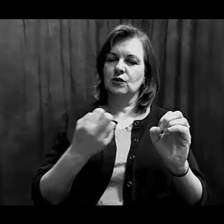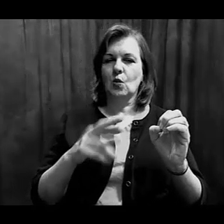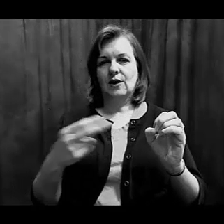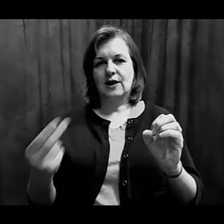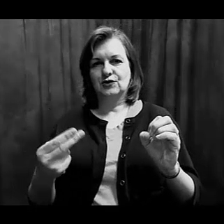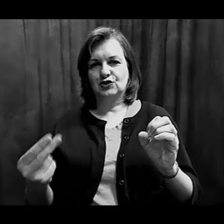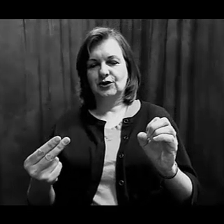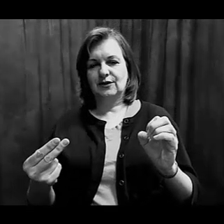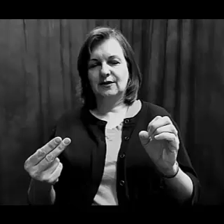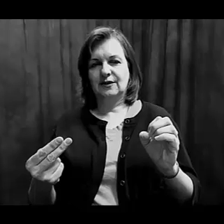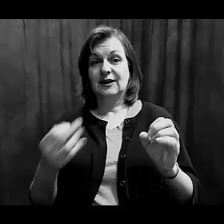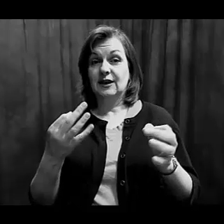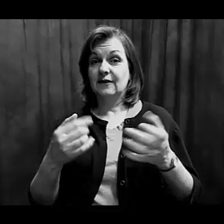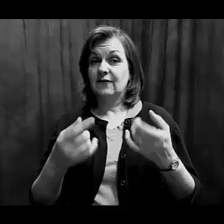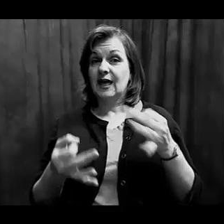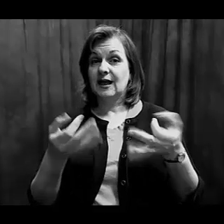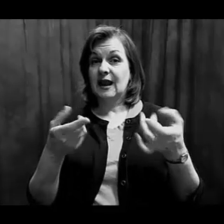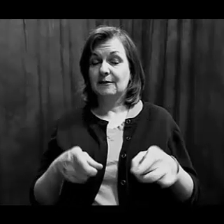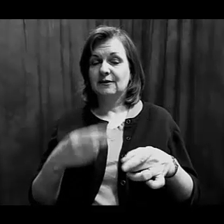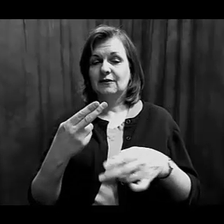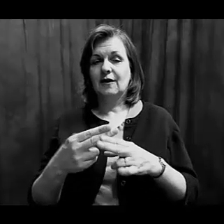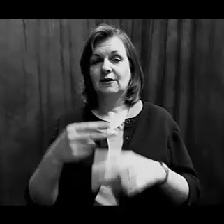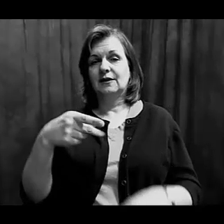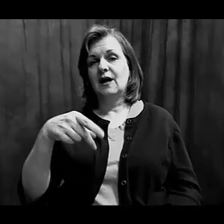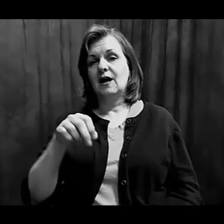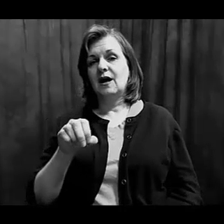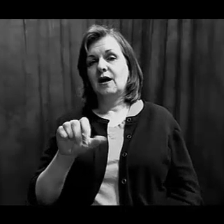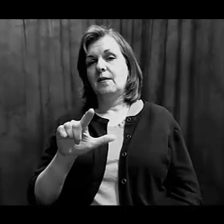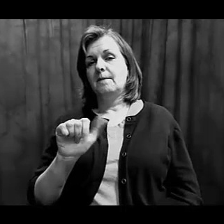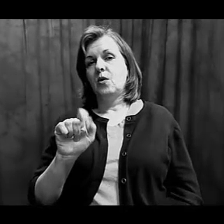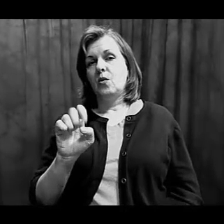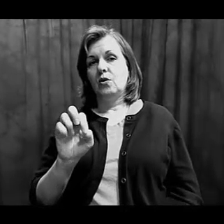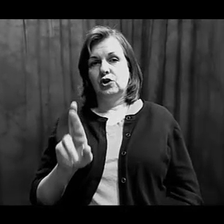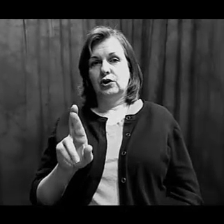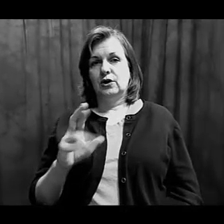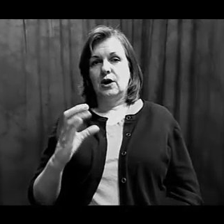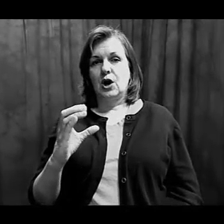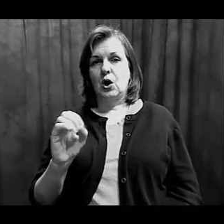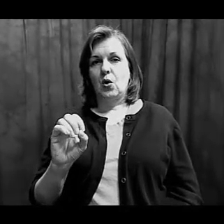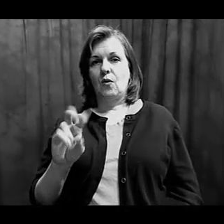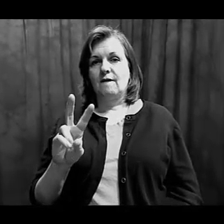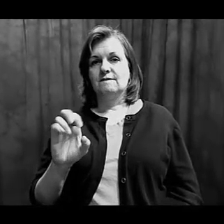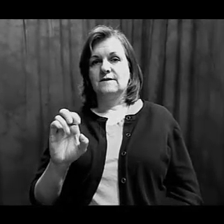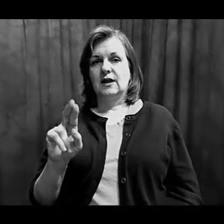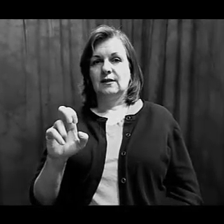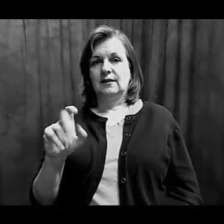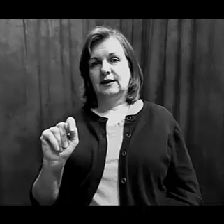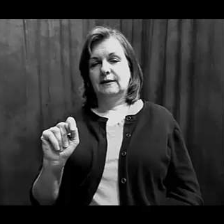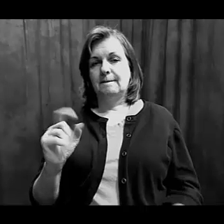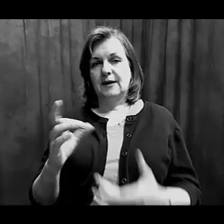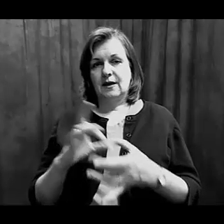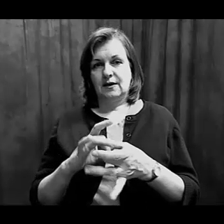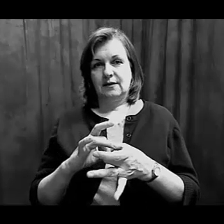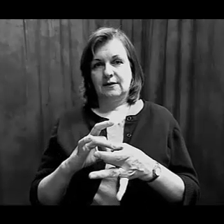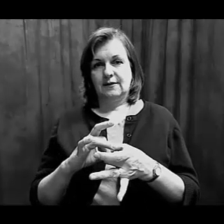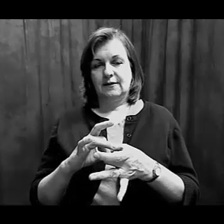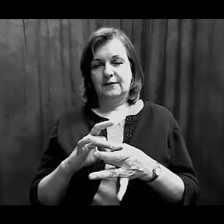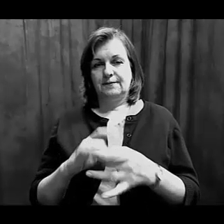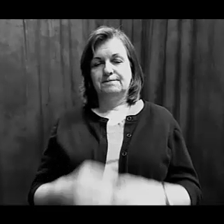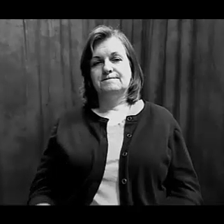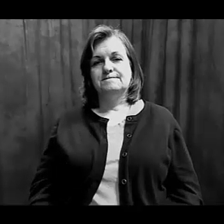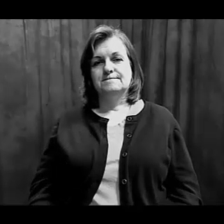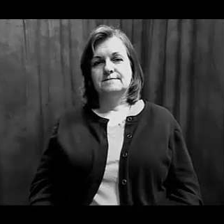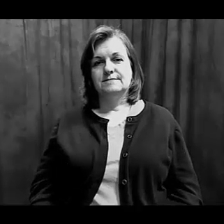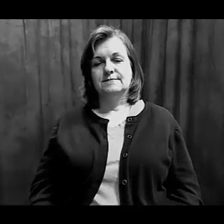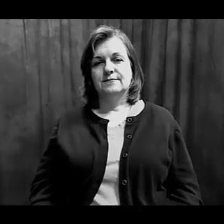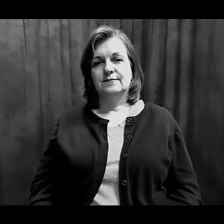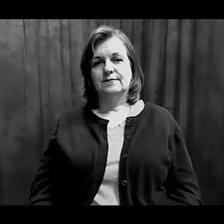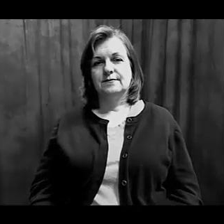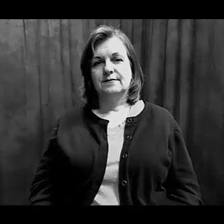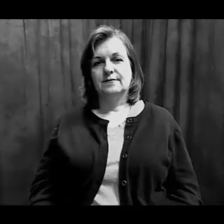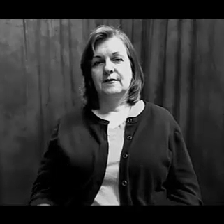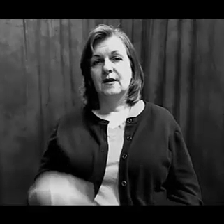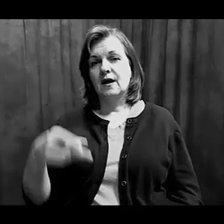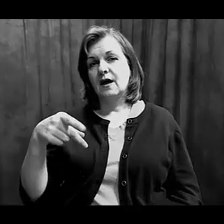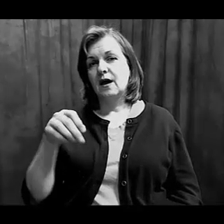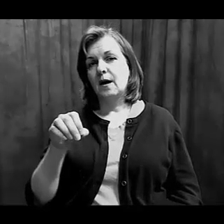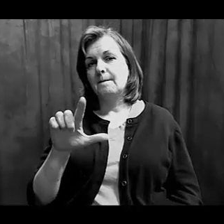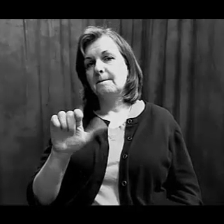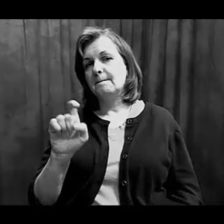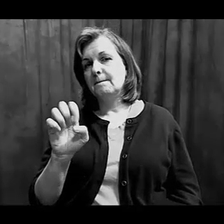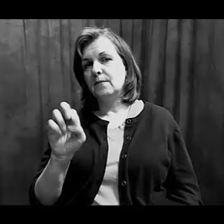when this happens we call this a polar covalent bond - so a polar covalent bond